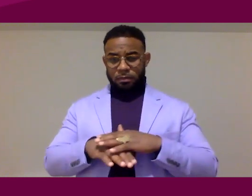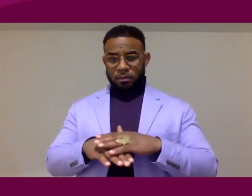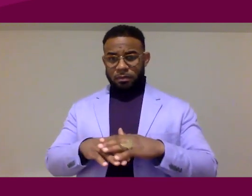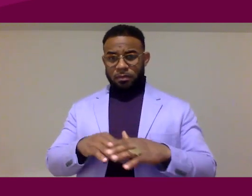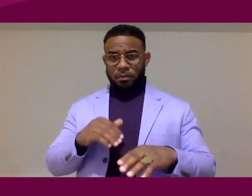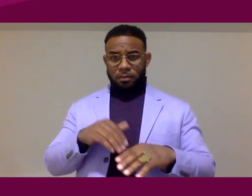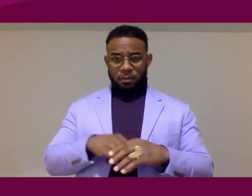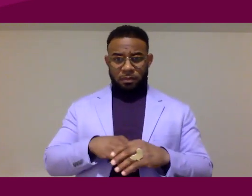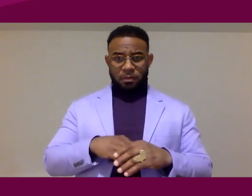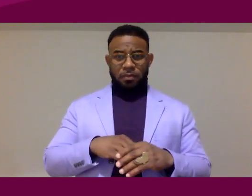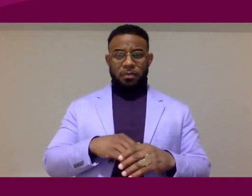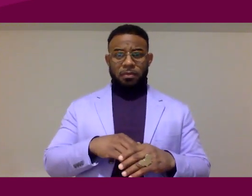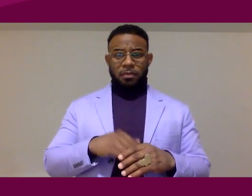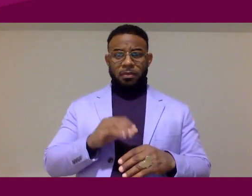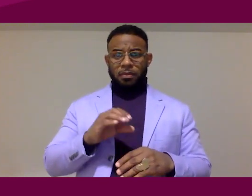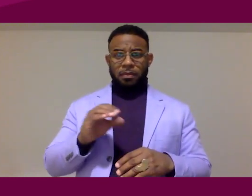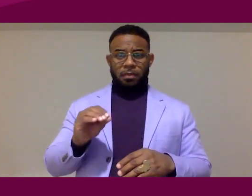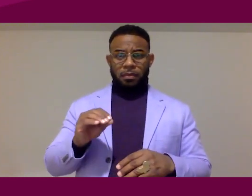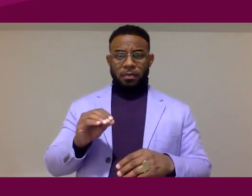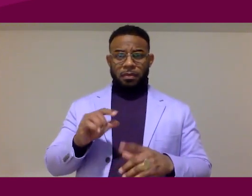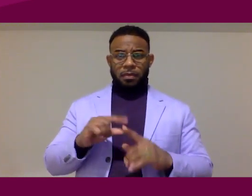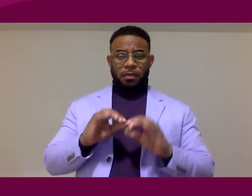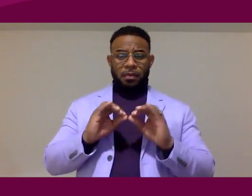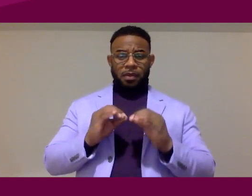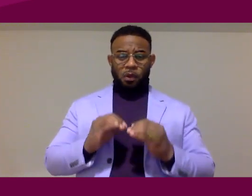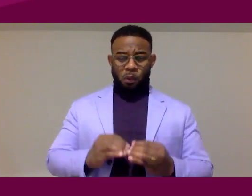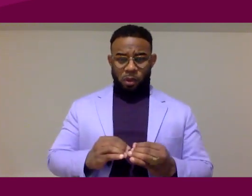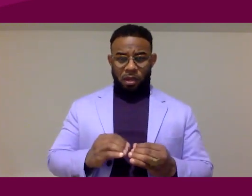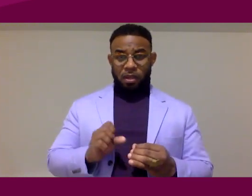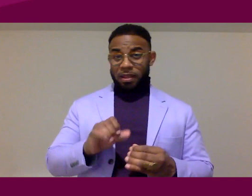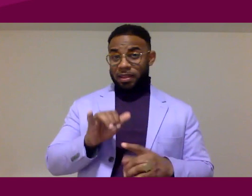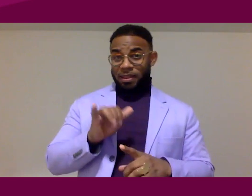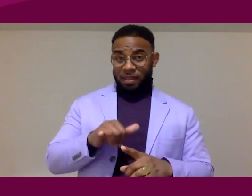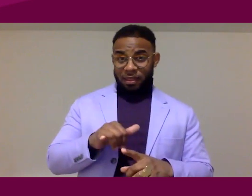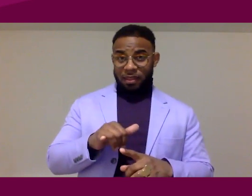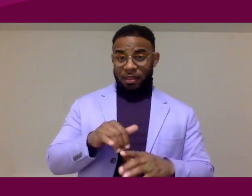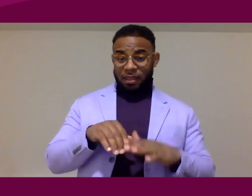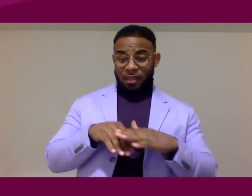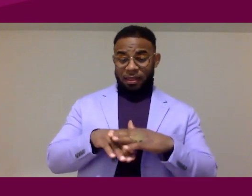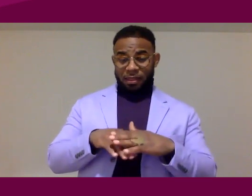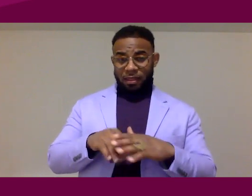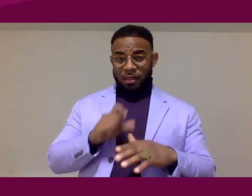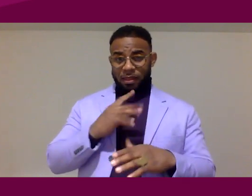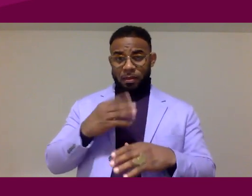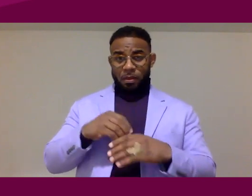in companies and organizations so that accessibility is part of everyone's job.